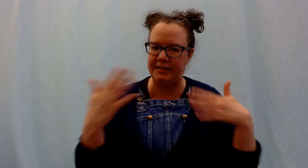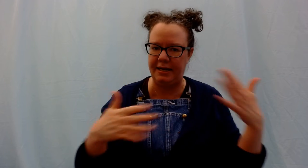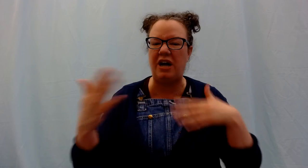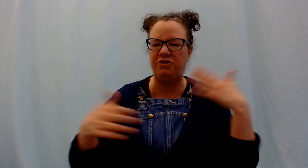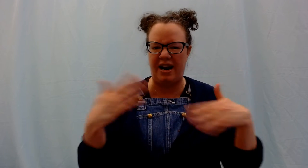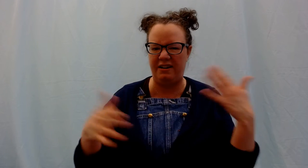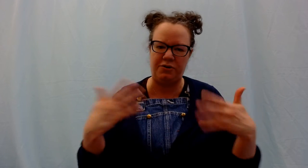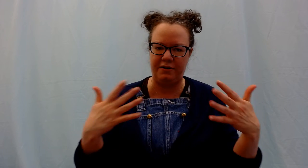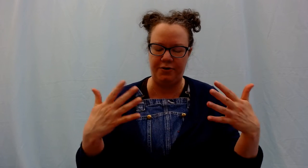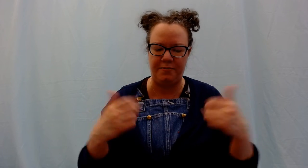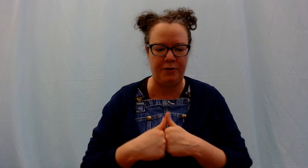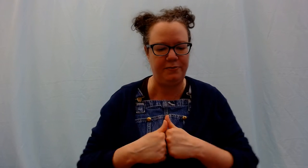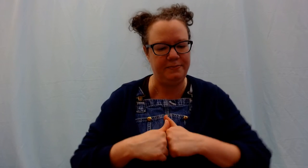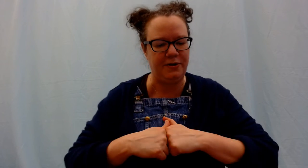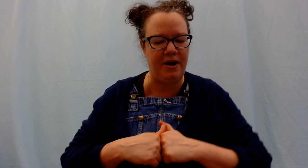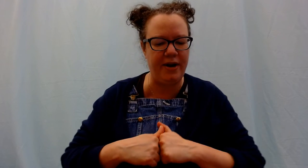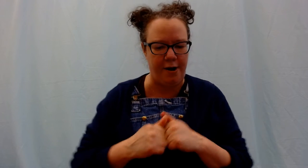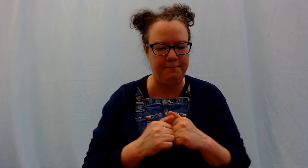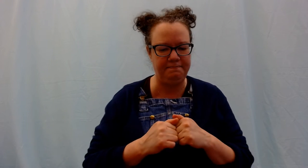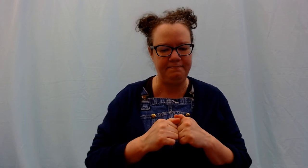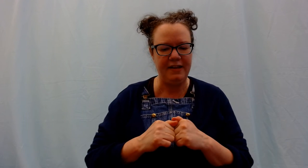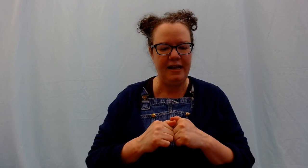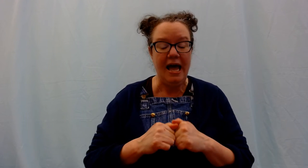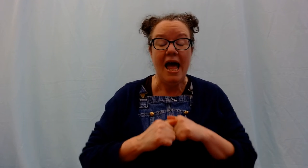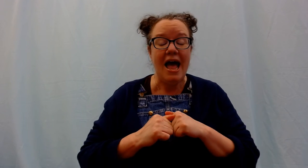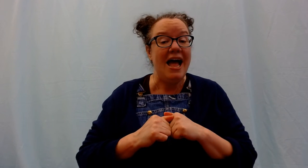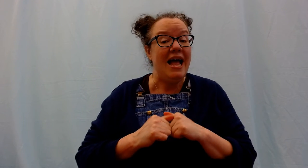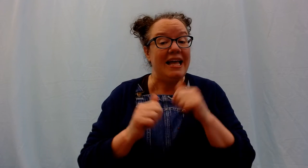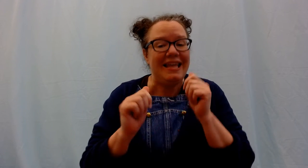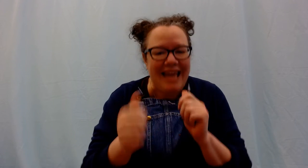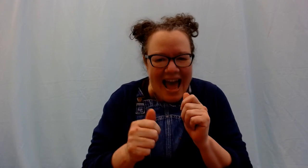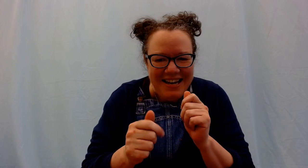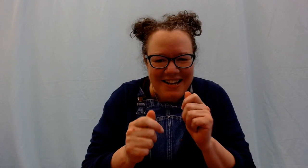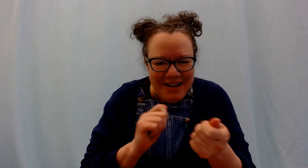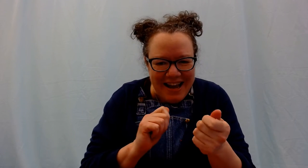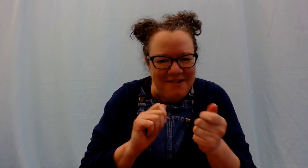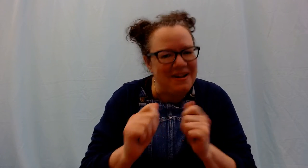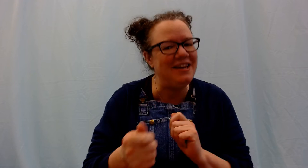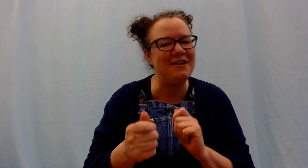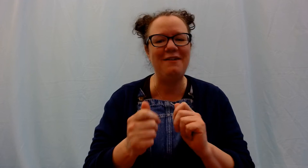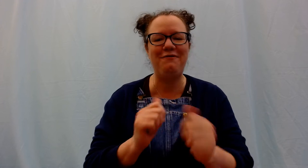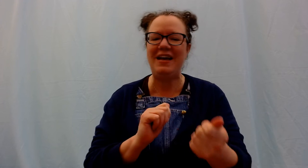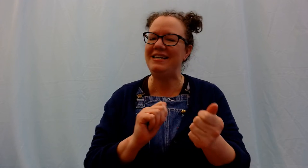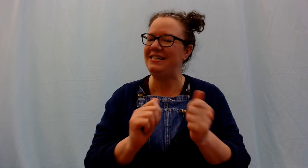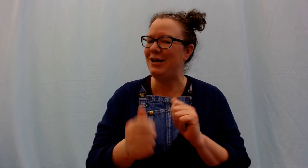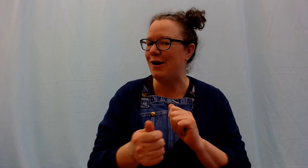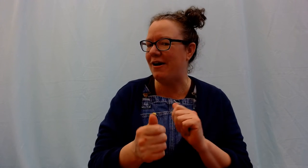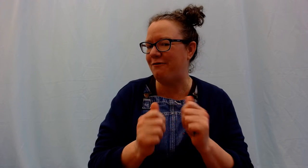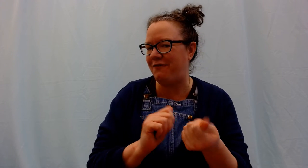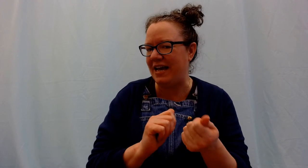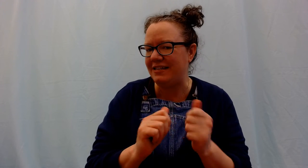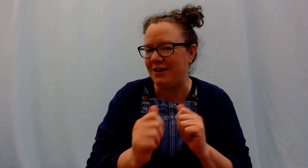see I'll try and sort of do them both. So here we go. #Can you kick with your feet, your feet,#